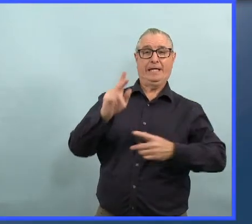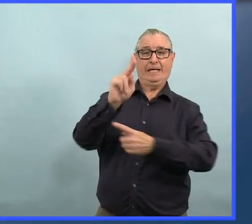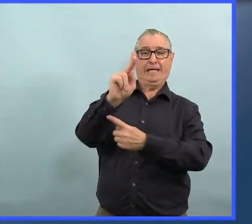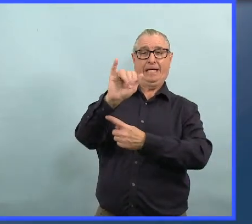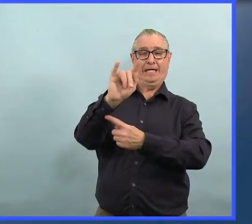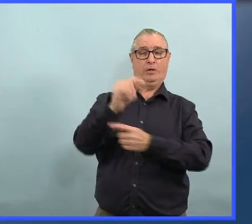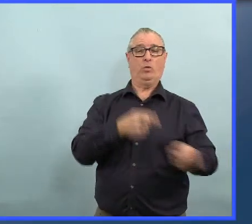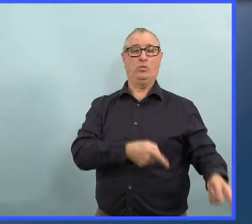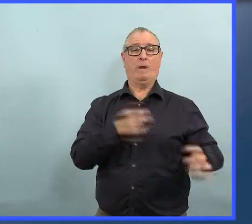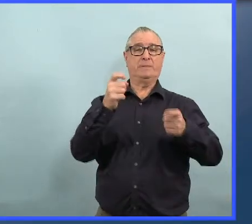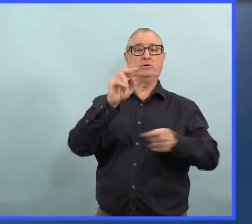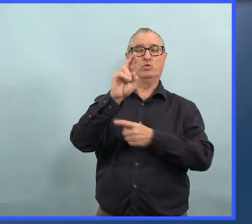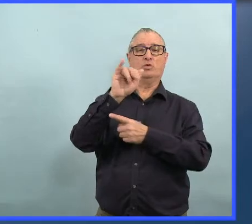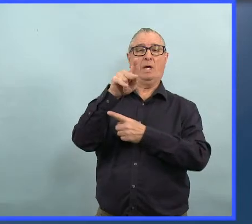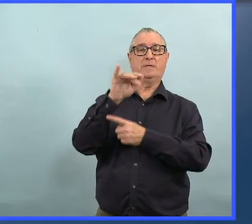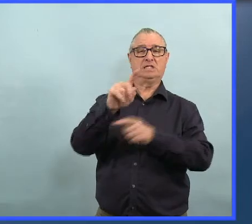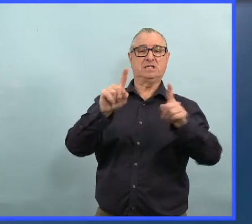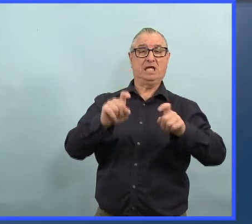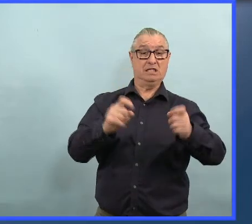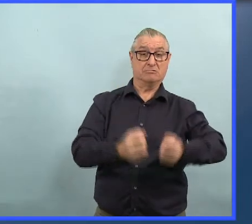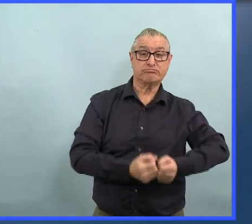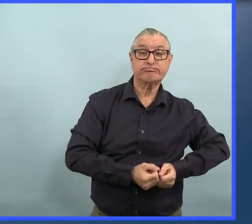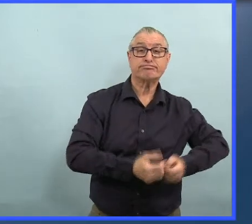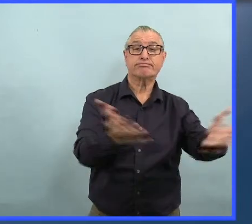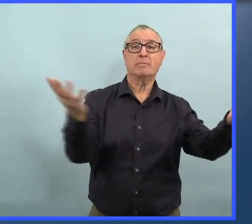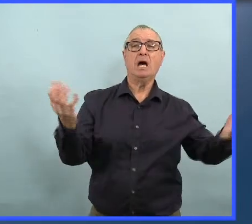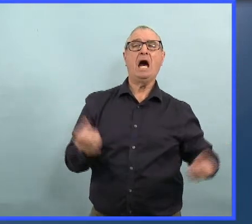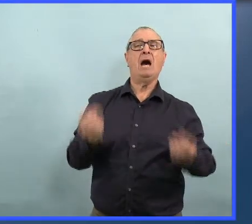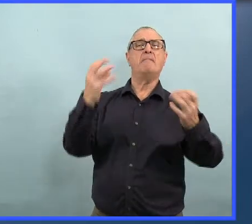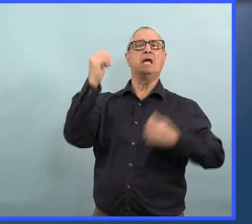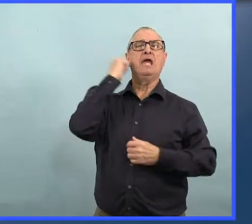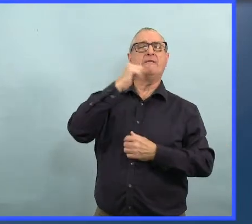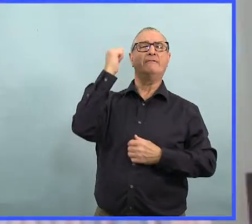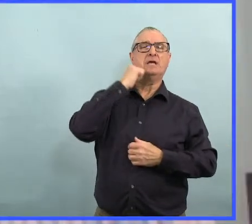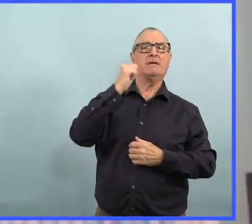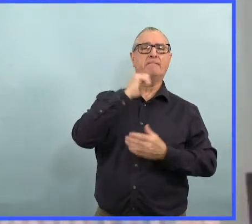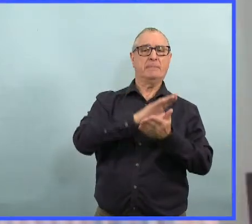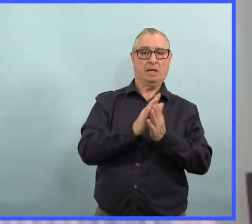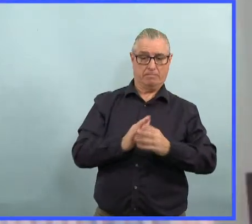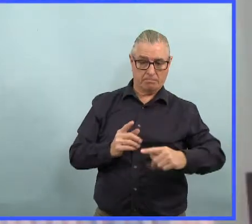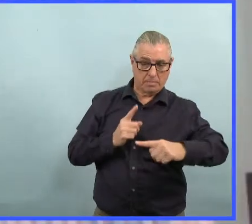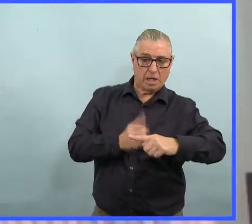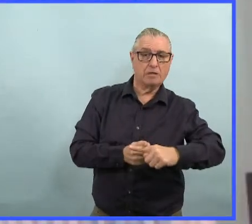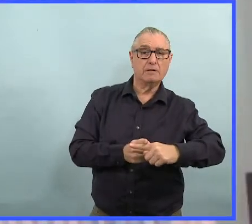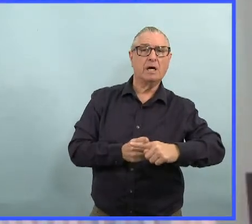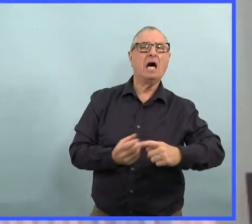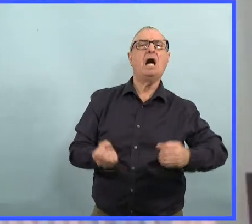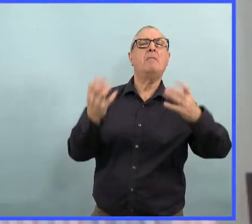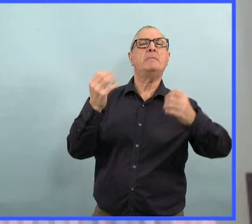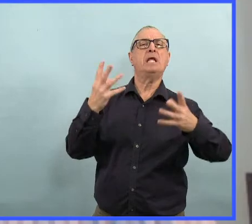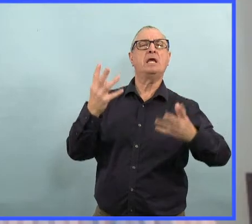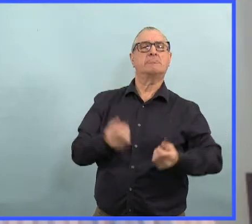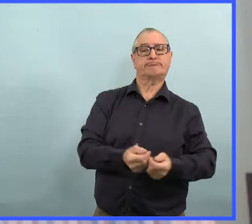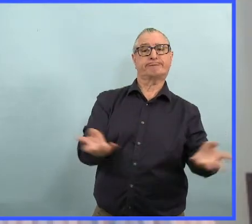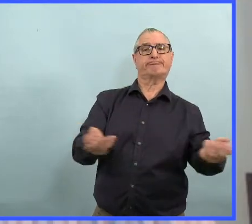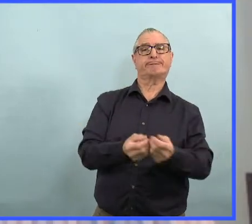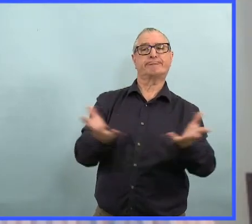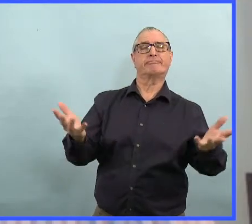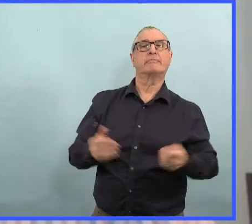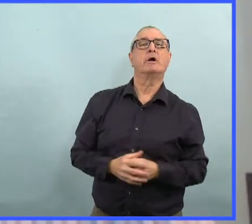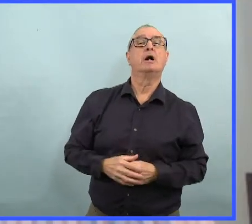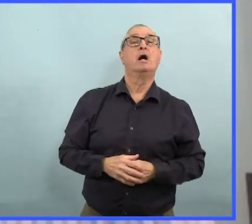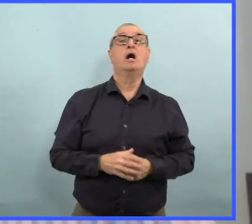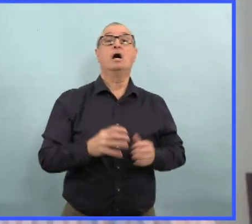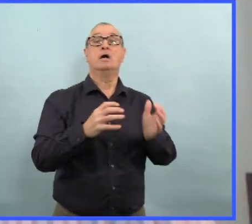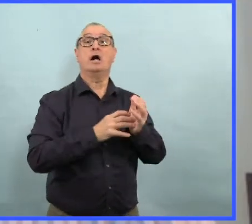turning up positive each day well it's a difficult uh difficult uh uh question to know um we we know